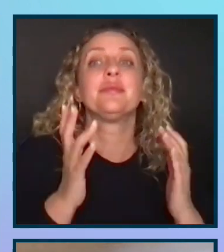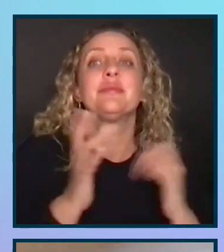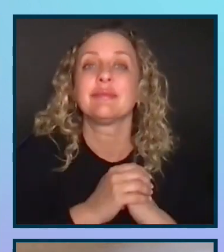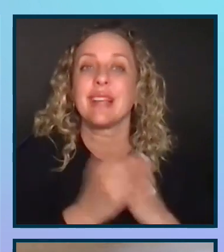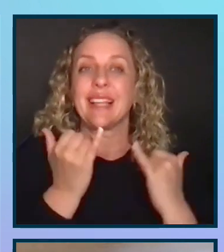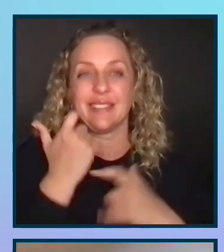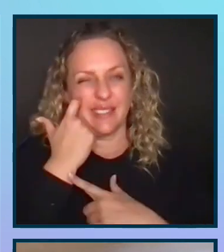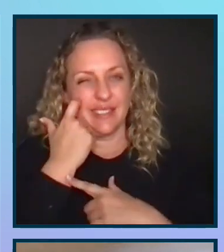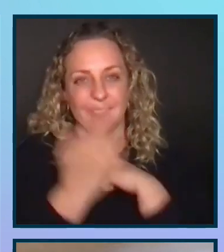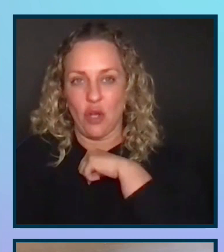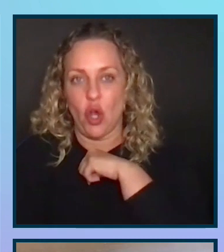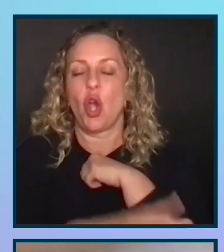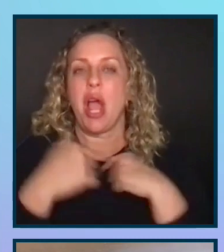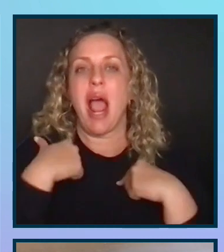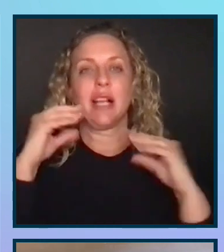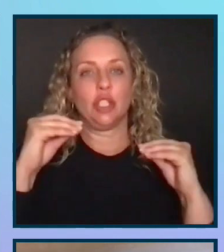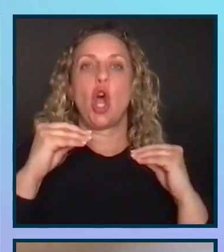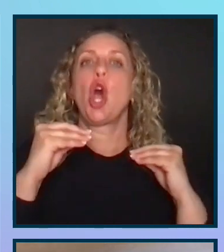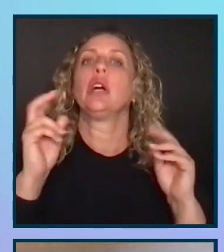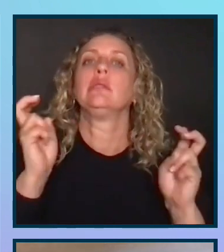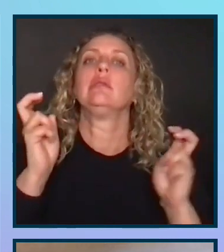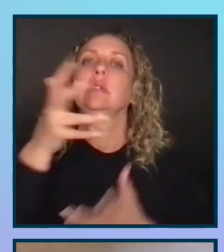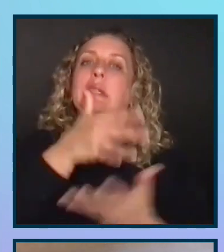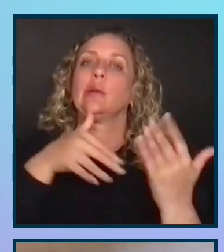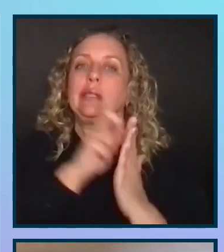This past fall, I taught Interactive Design 2.